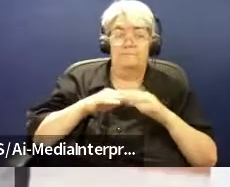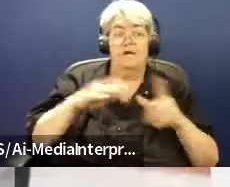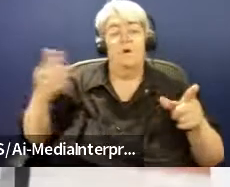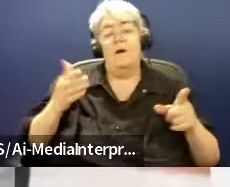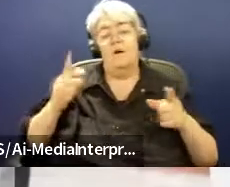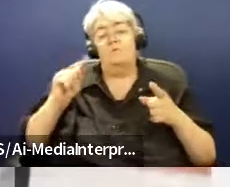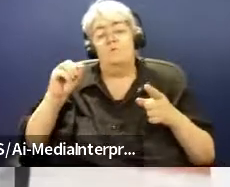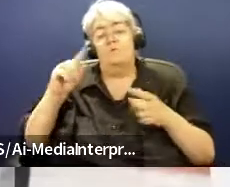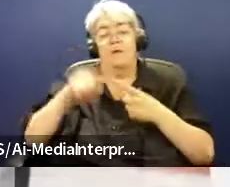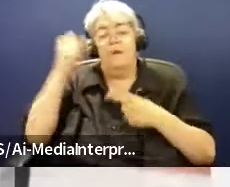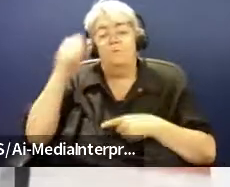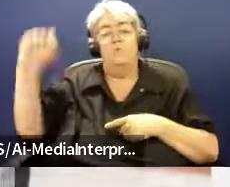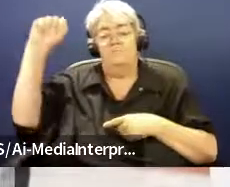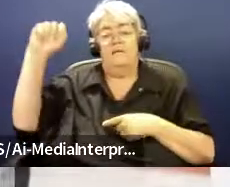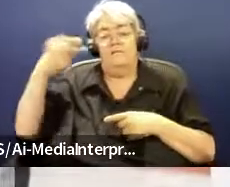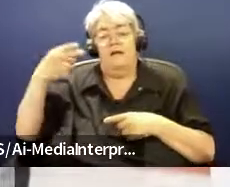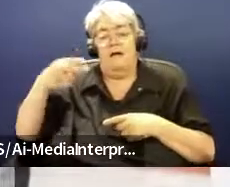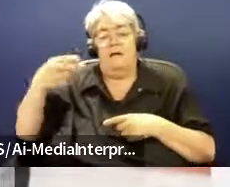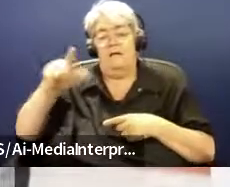Perfect. We will jump back up